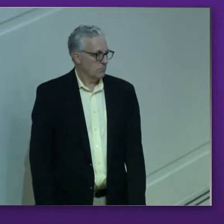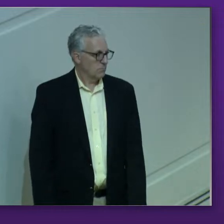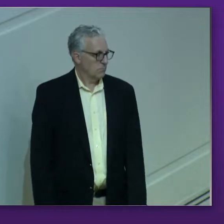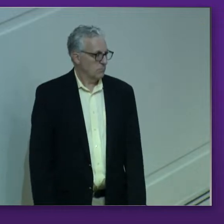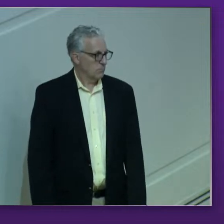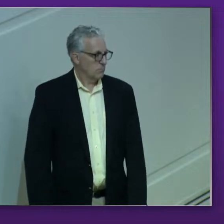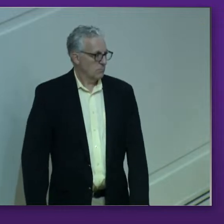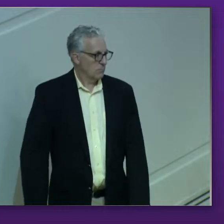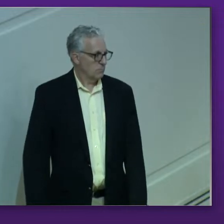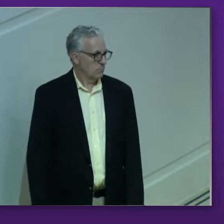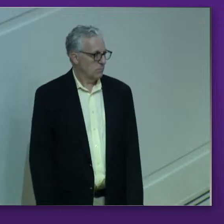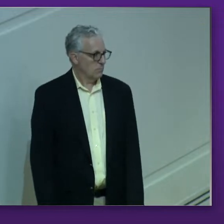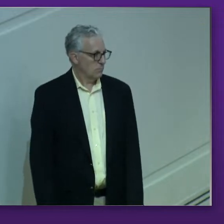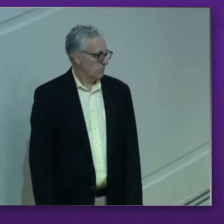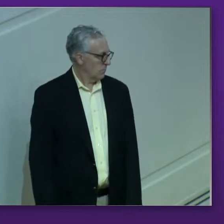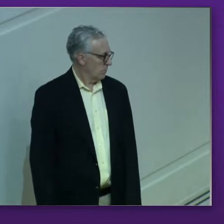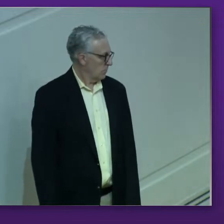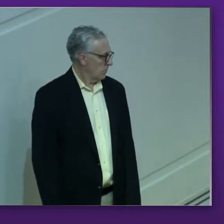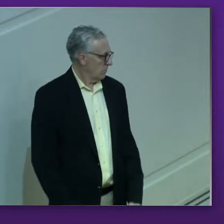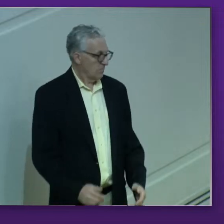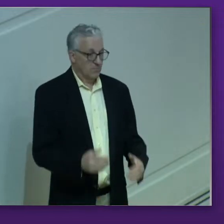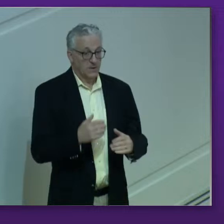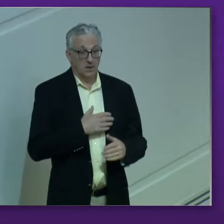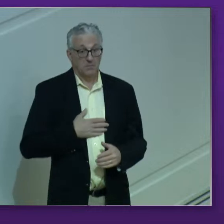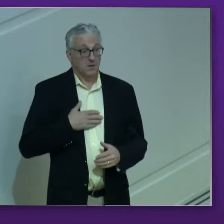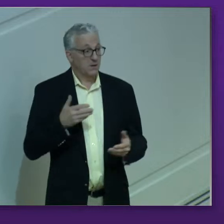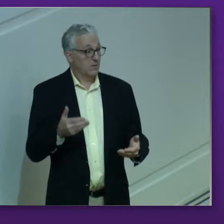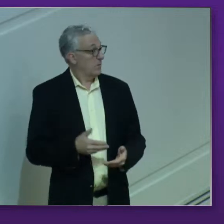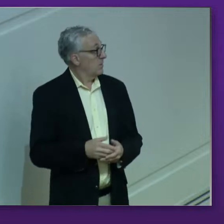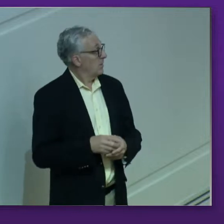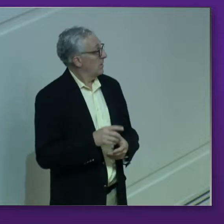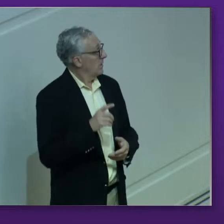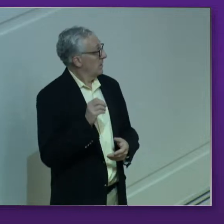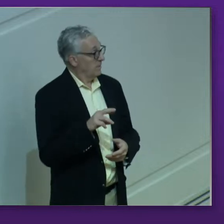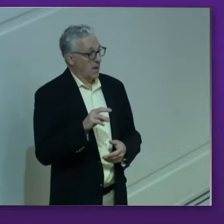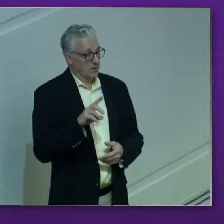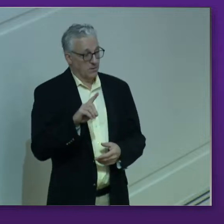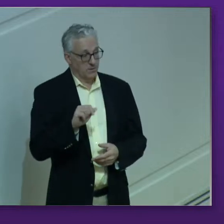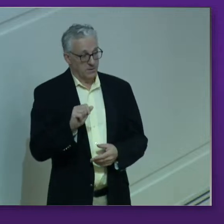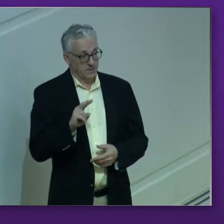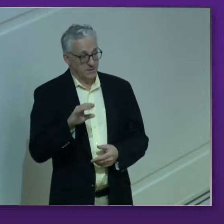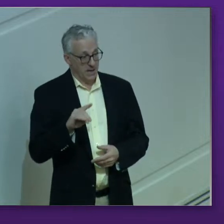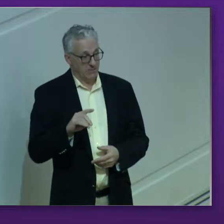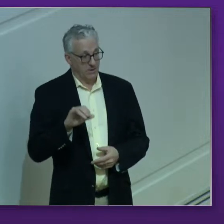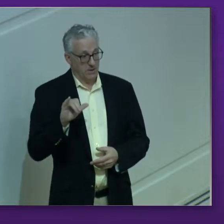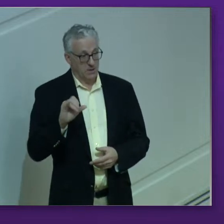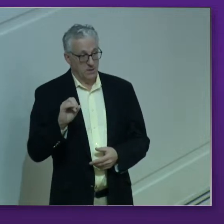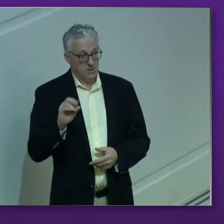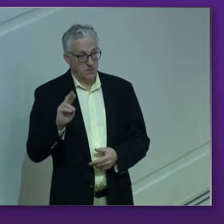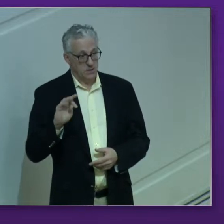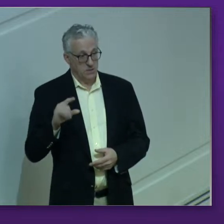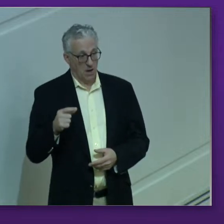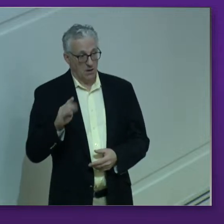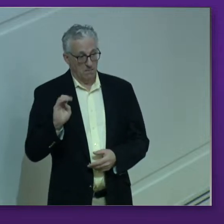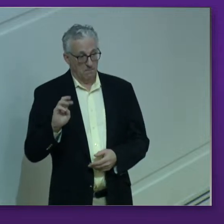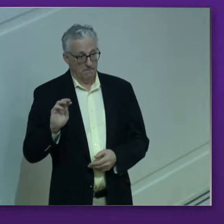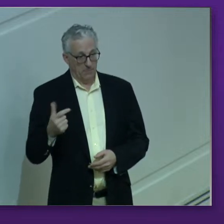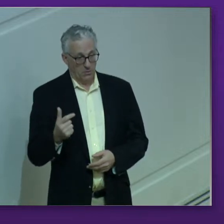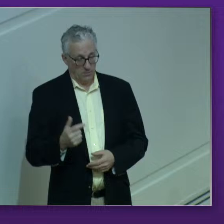STUDENTS LEARNING. HE IS ALSO NOT ONLY TRANSFORMED MY ACADEMIC EXPERIENCE BUT INSTILLED IN ME A NEWFOUND